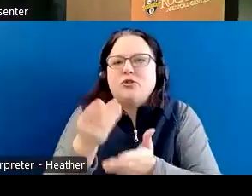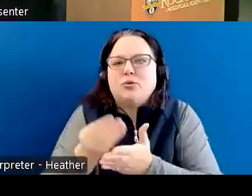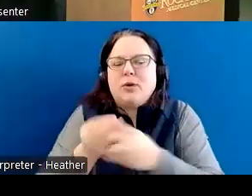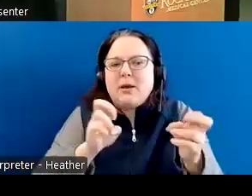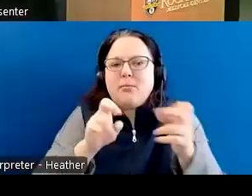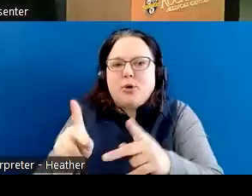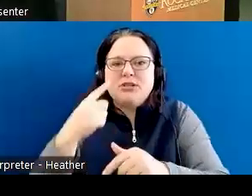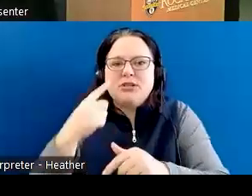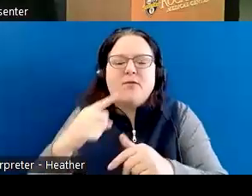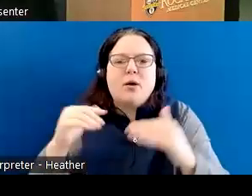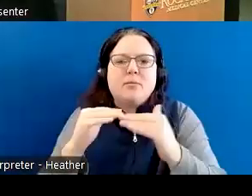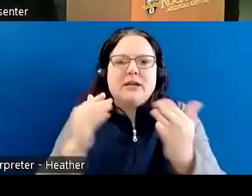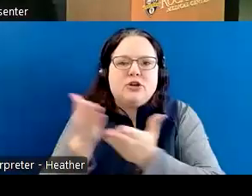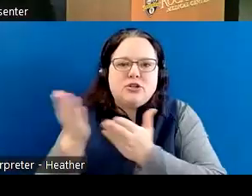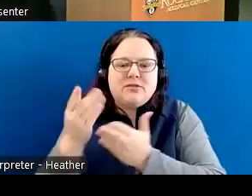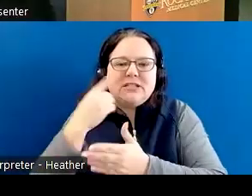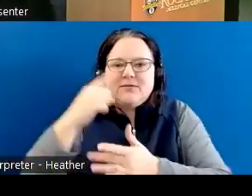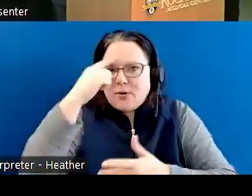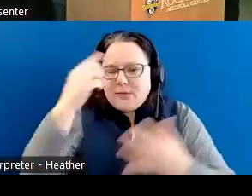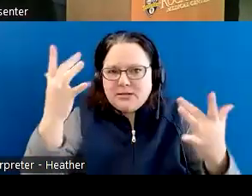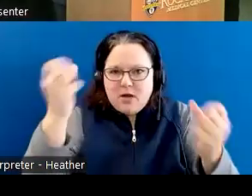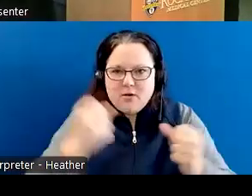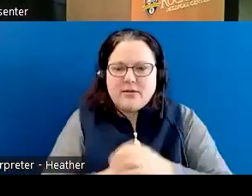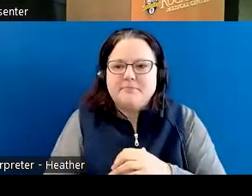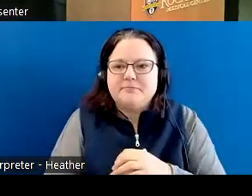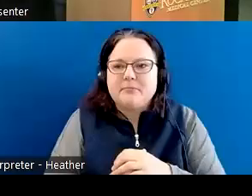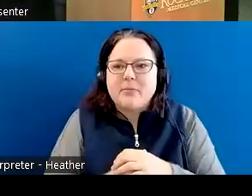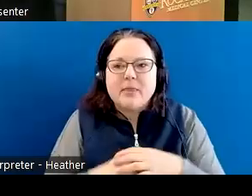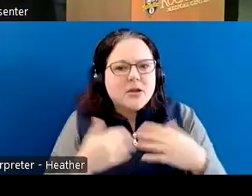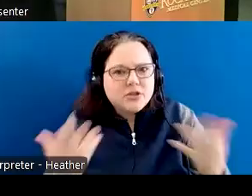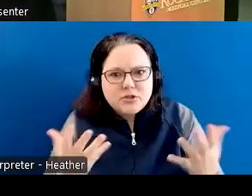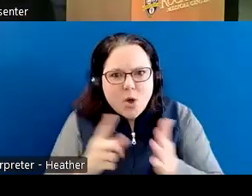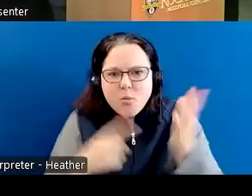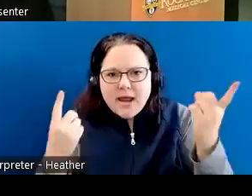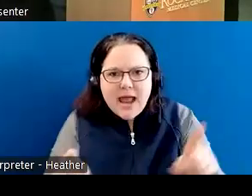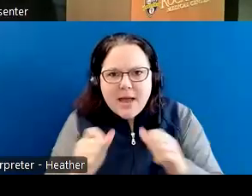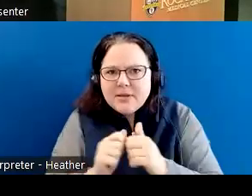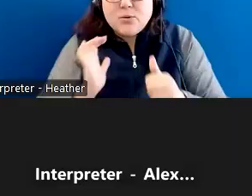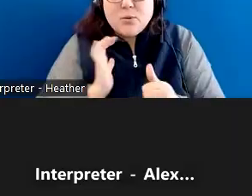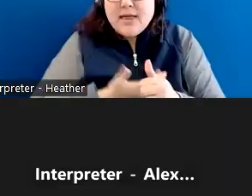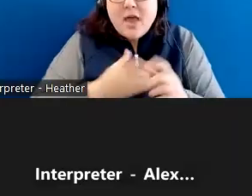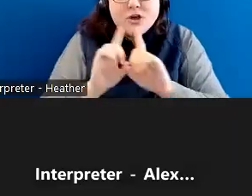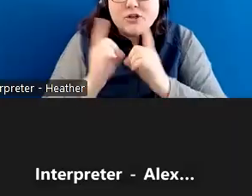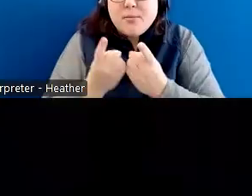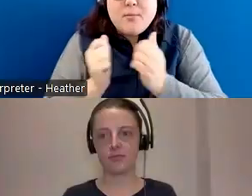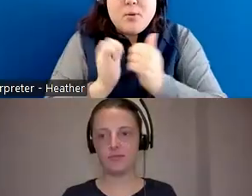for mental health. So what's happening in our department and in our area when all this is